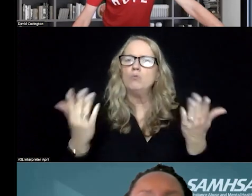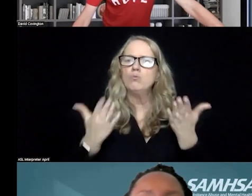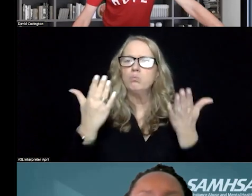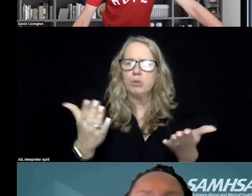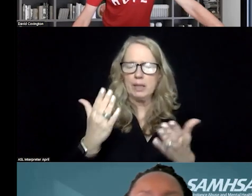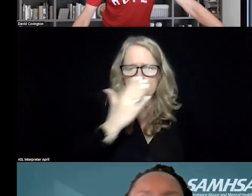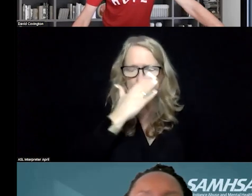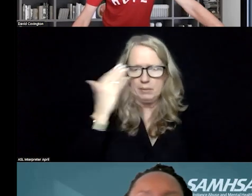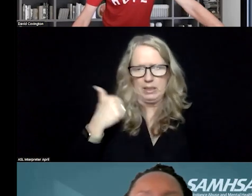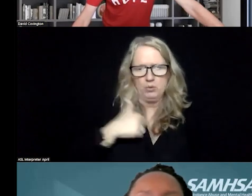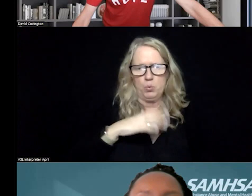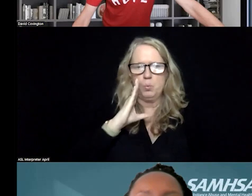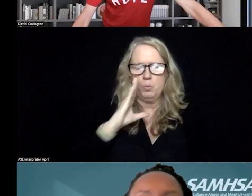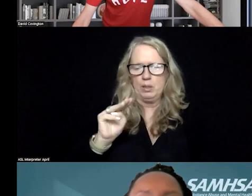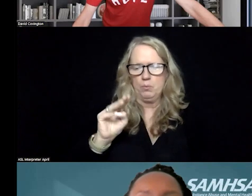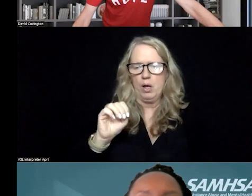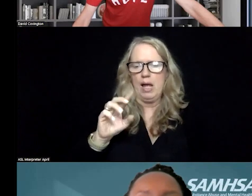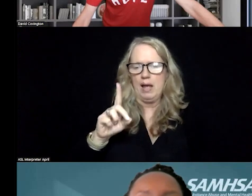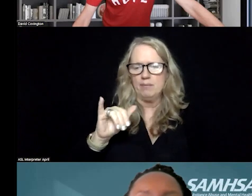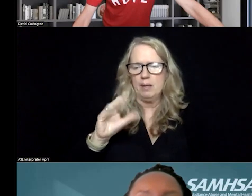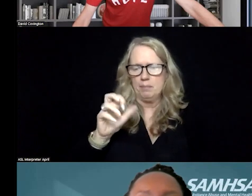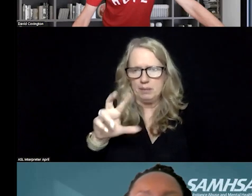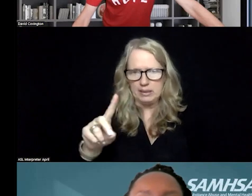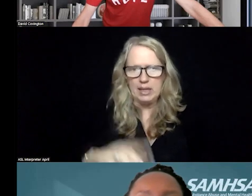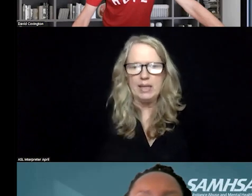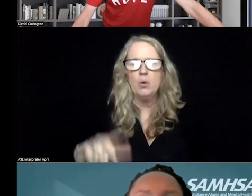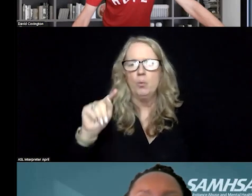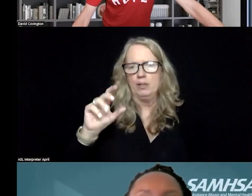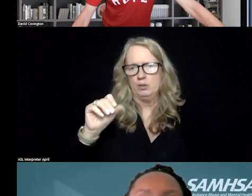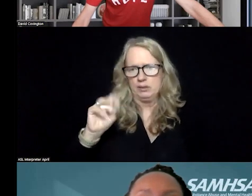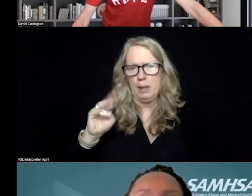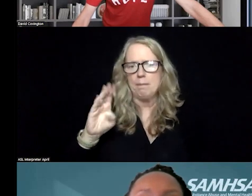BELIEVE THAT WE HAVE A MEDICAID CORNER -- WE IN THE CENTER